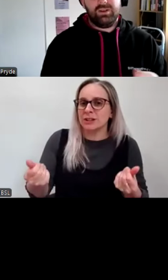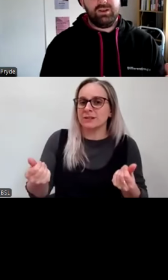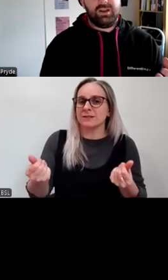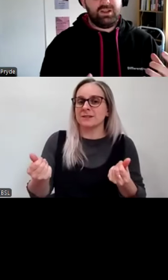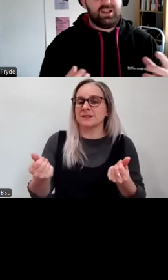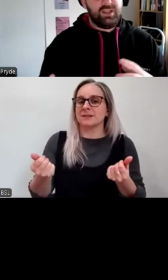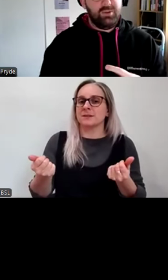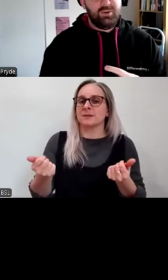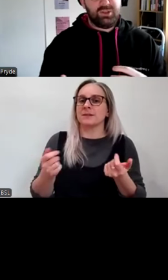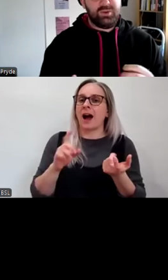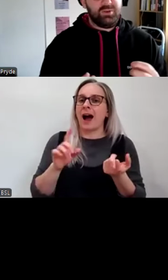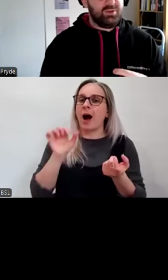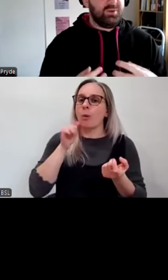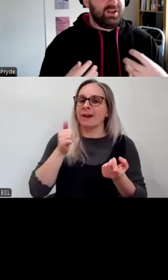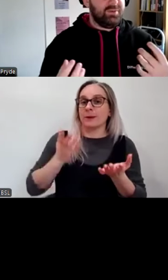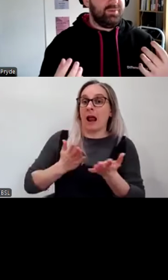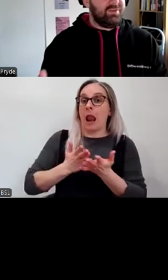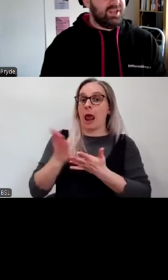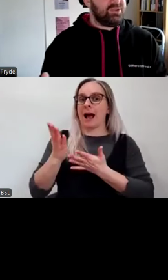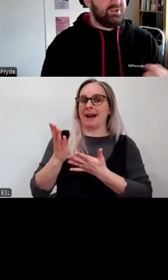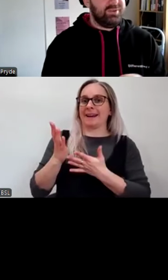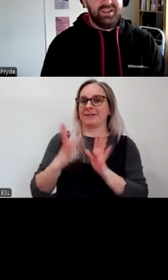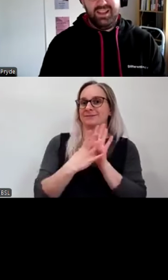I'm going to do a bit of a live demo, which we all know how live demos go.